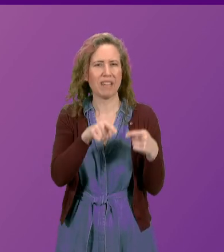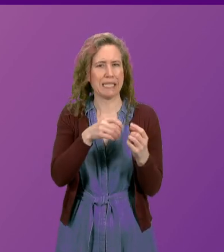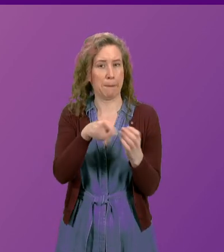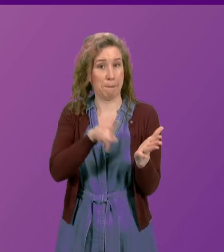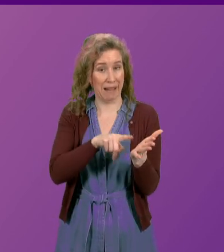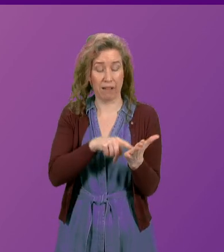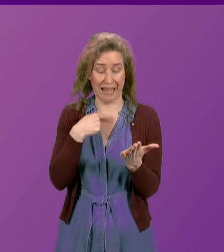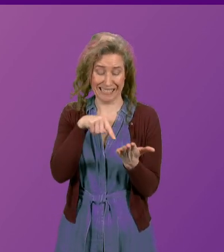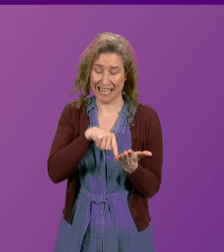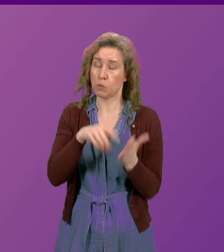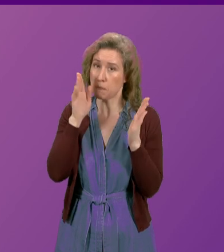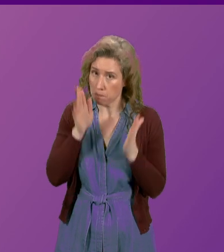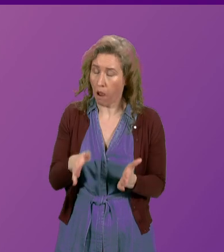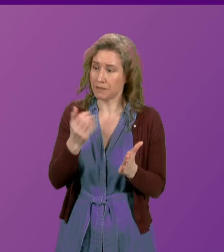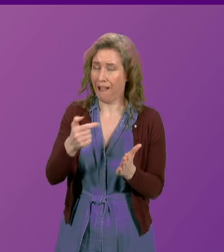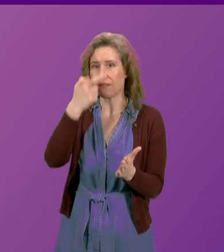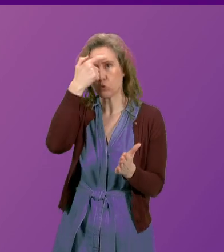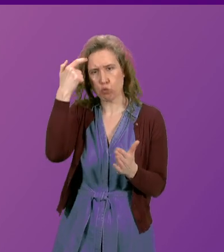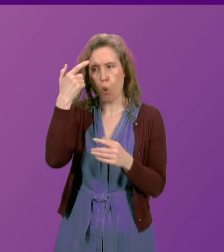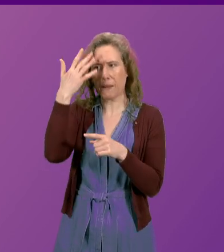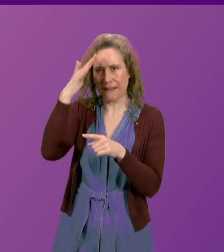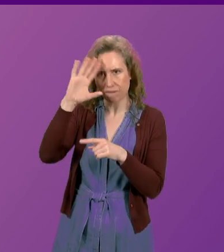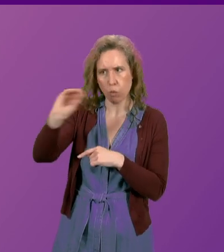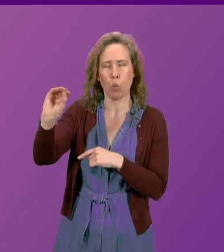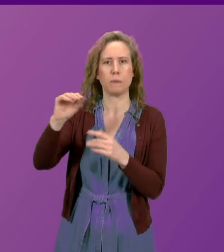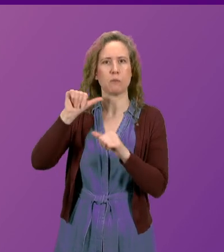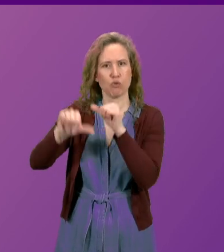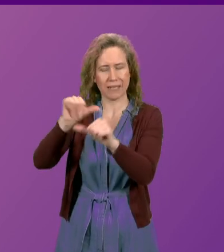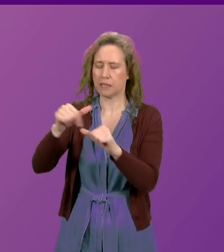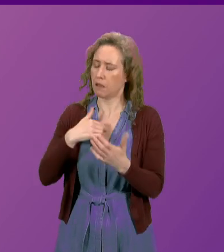trauma-informed practice in the justice system. I am very sympathetic to the importance of that